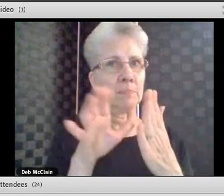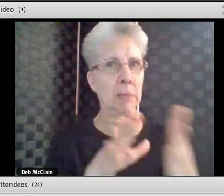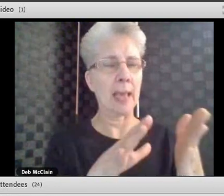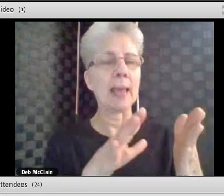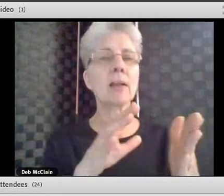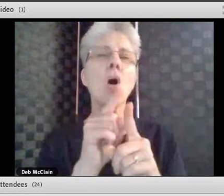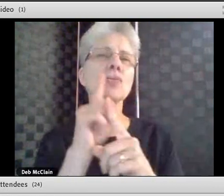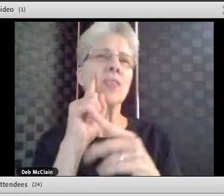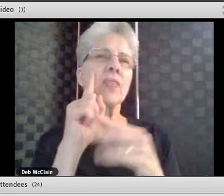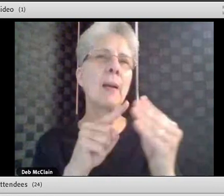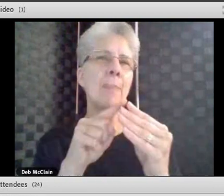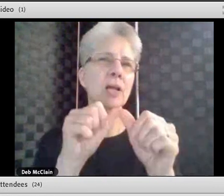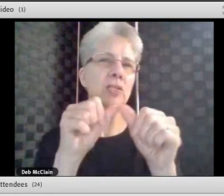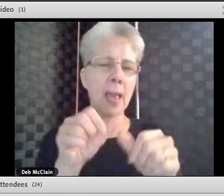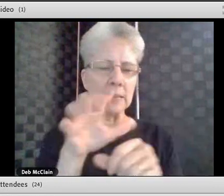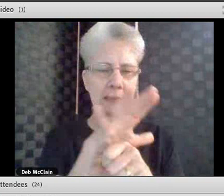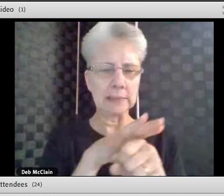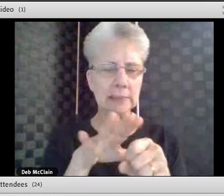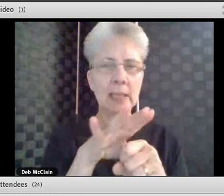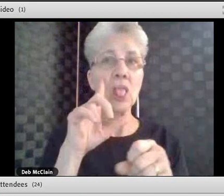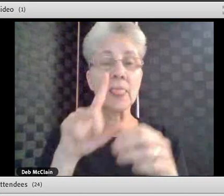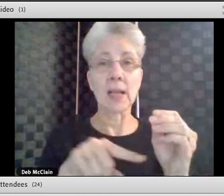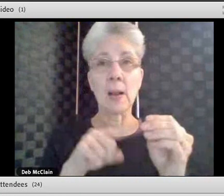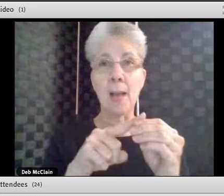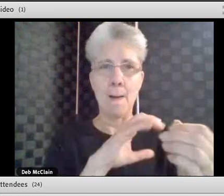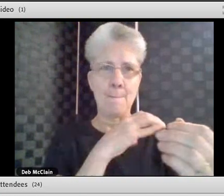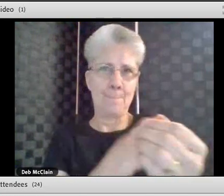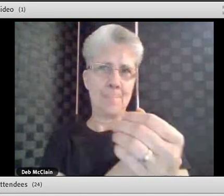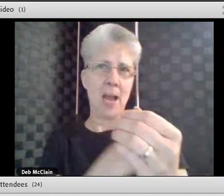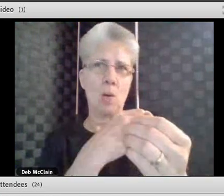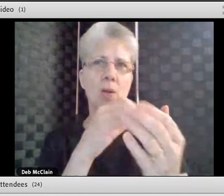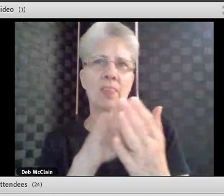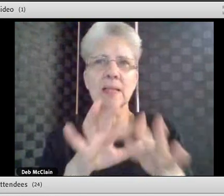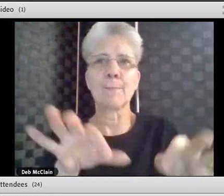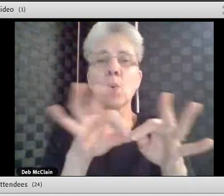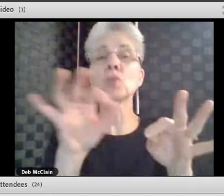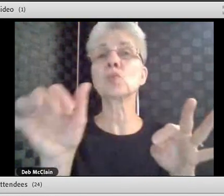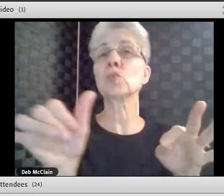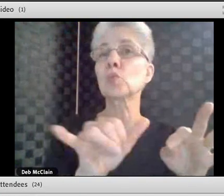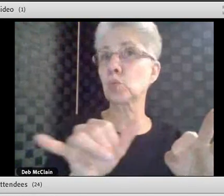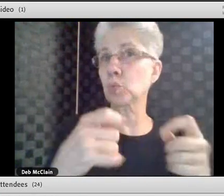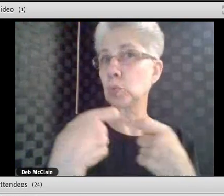so you have to be very careful about this. Also, when you're thinking about your space, you need to think about power.